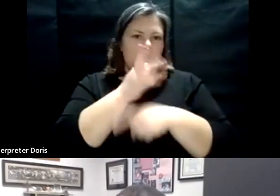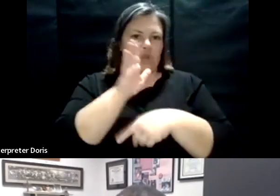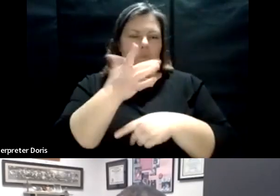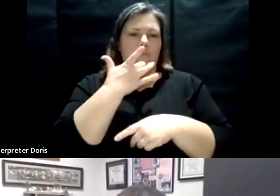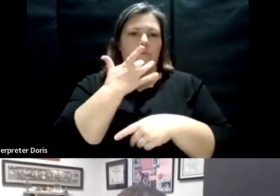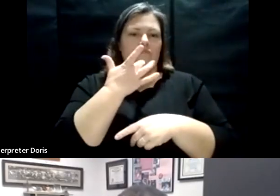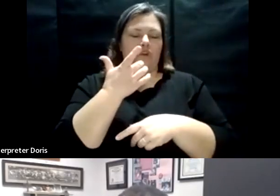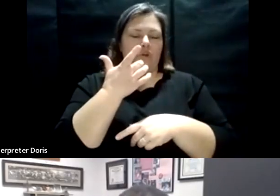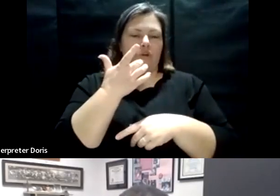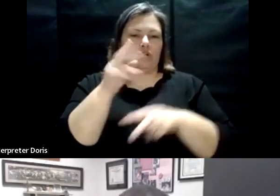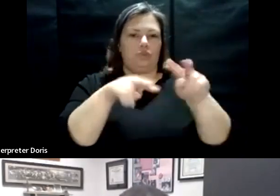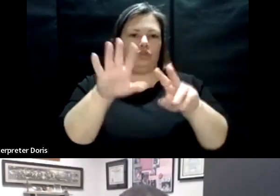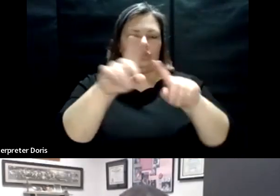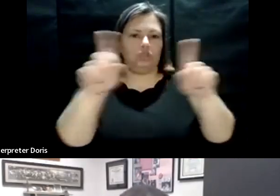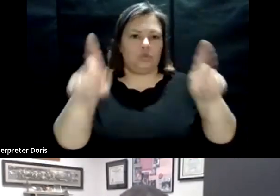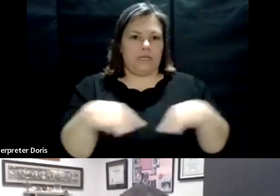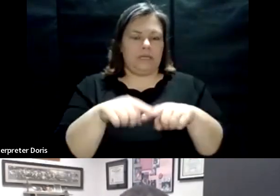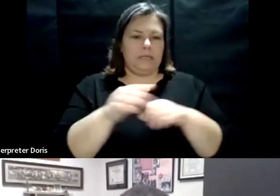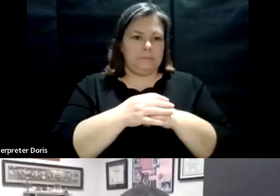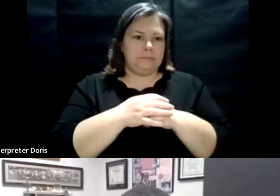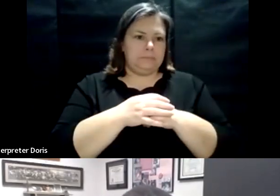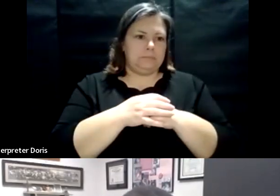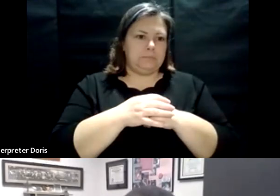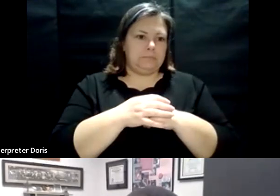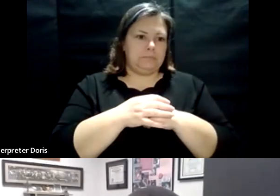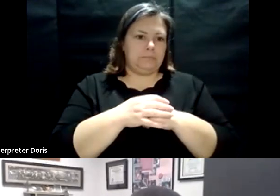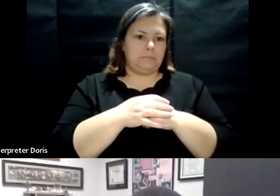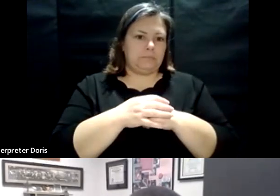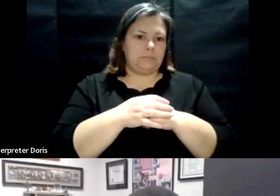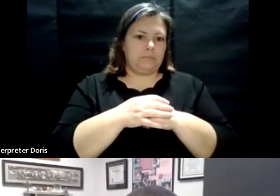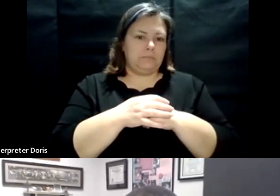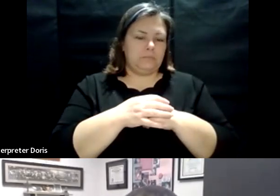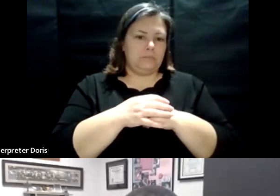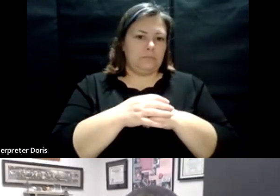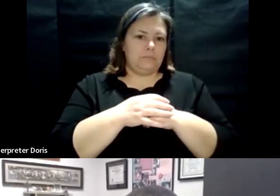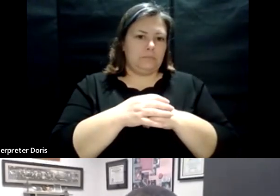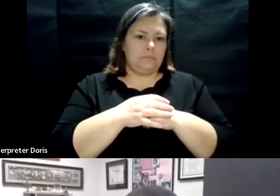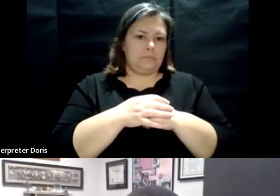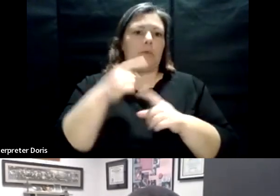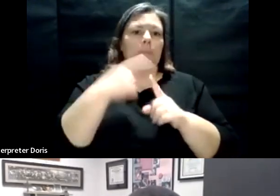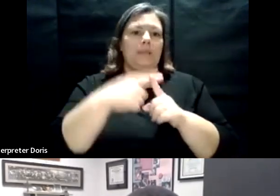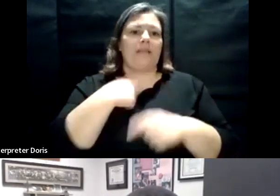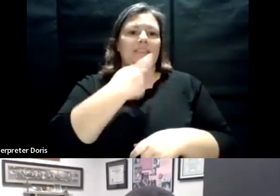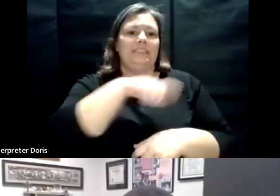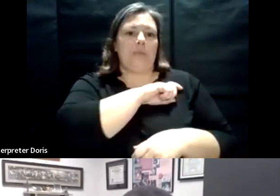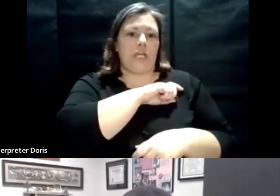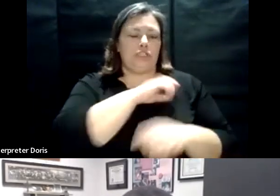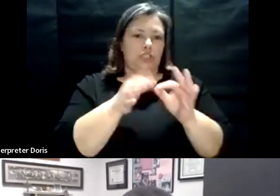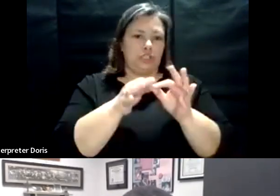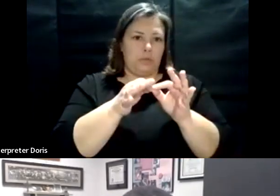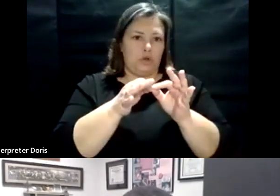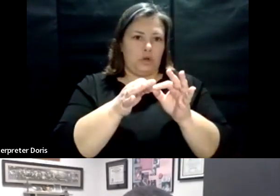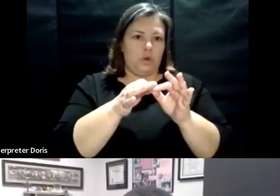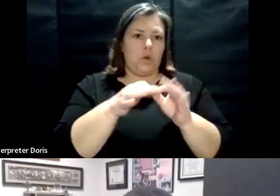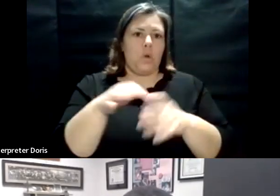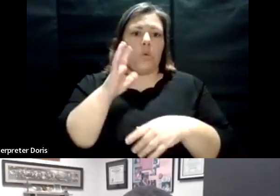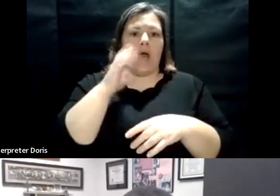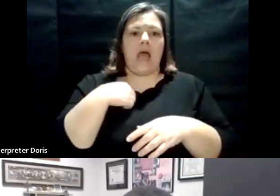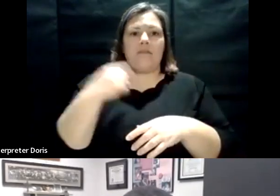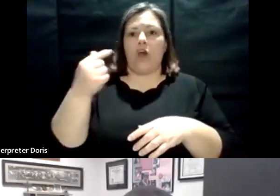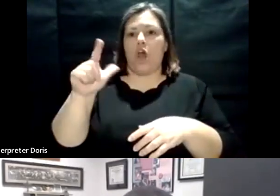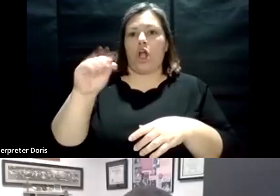The middle of the screen. If you need to, and then we also have Spanish interpretation for today's call there'll be a globe icon on the menu bar.